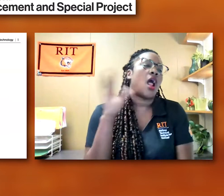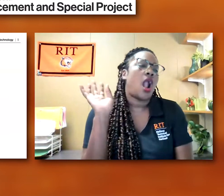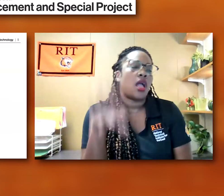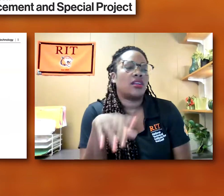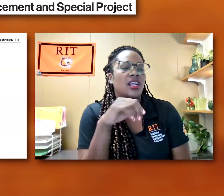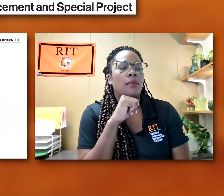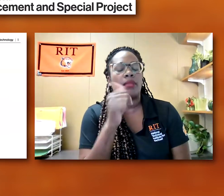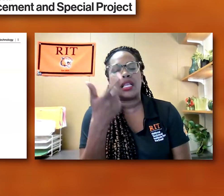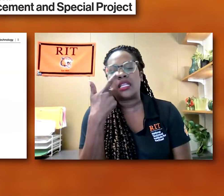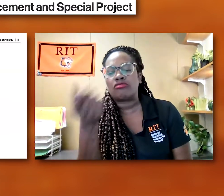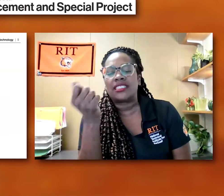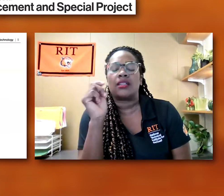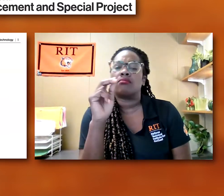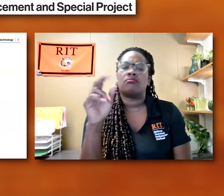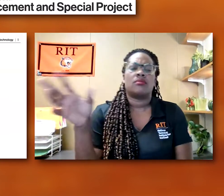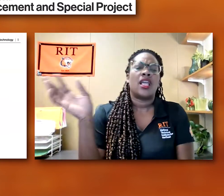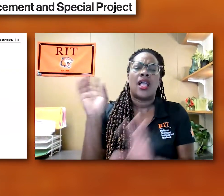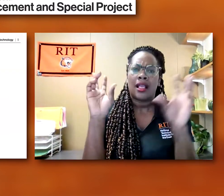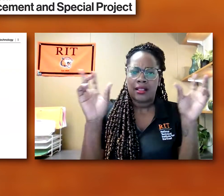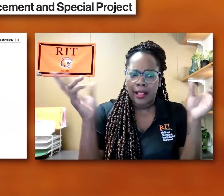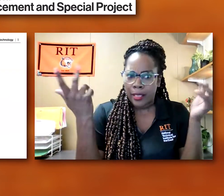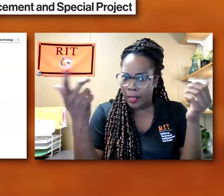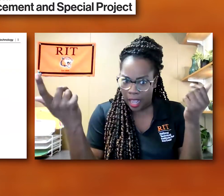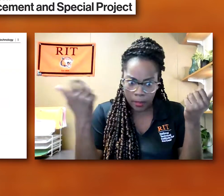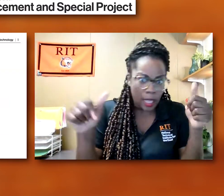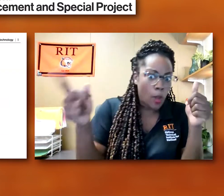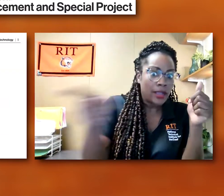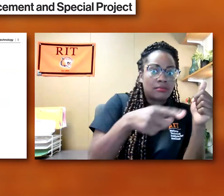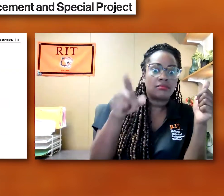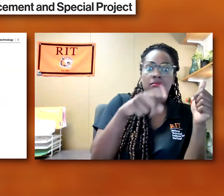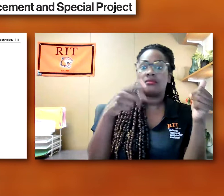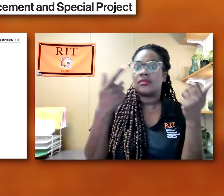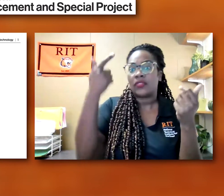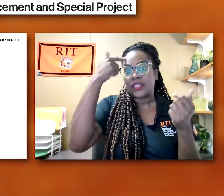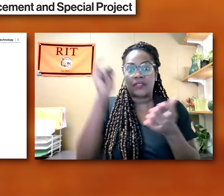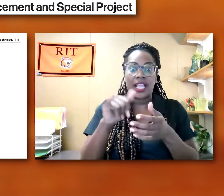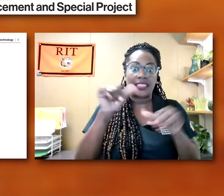I know some folks think, "Oh, science, it's not interesting. I don't really like science."